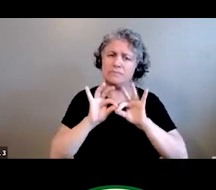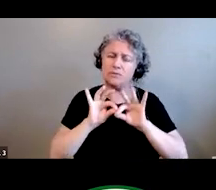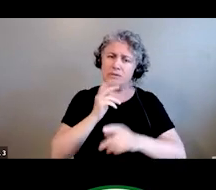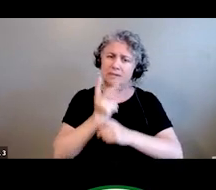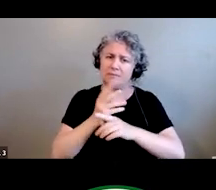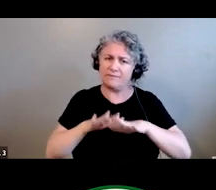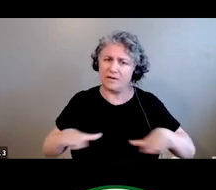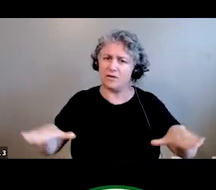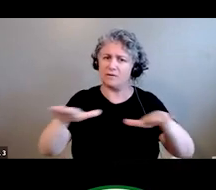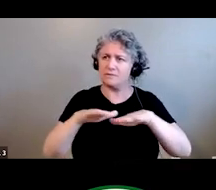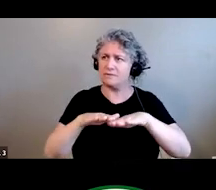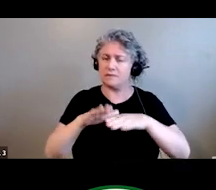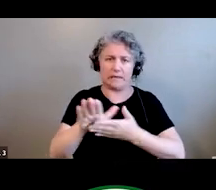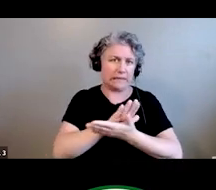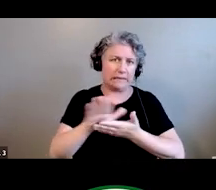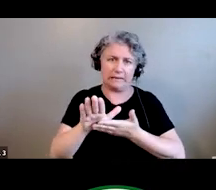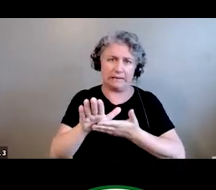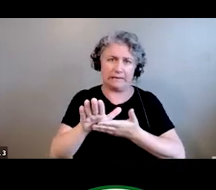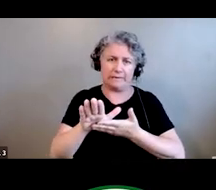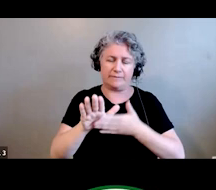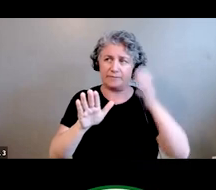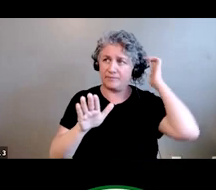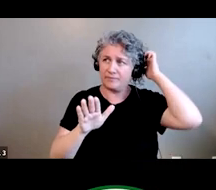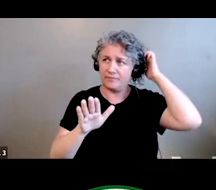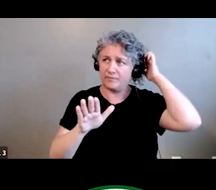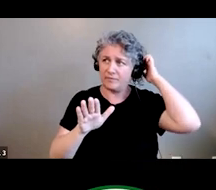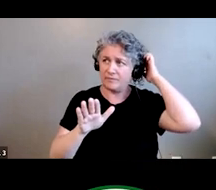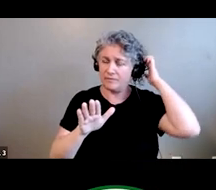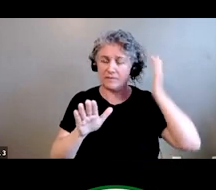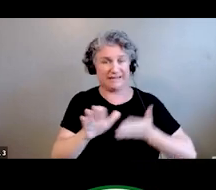So like the lady said, it's a very good place to have educational, topic.